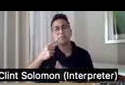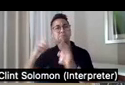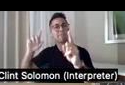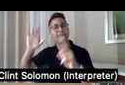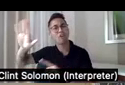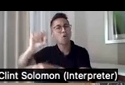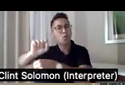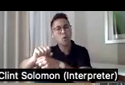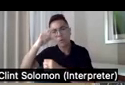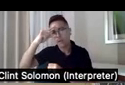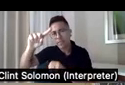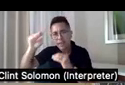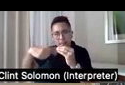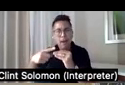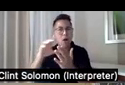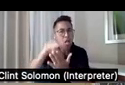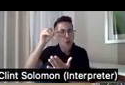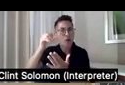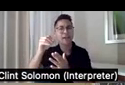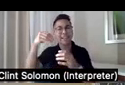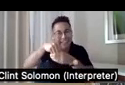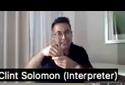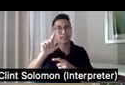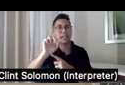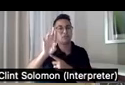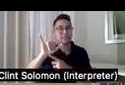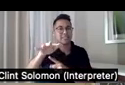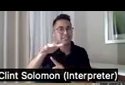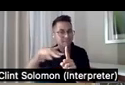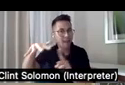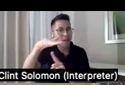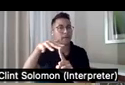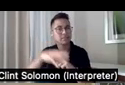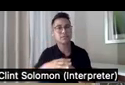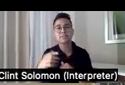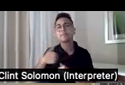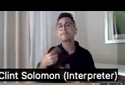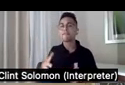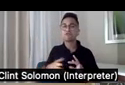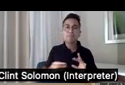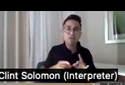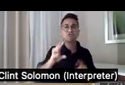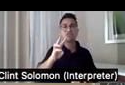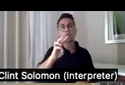learning and literacy environments and i mentioned wood and others in terms of self-determination